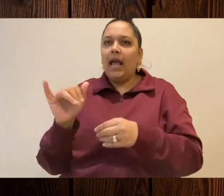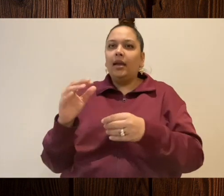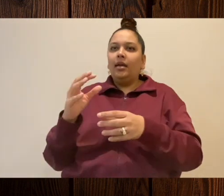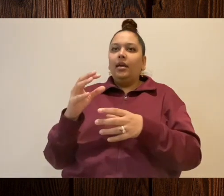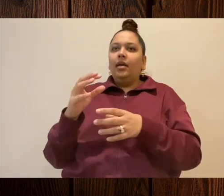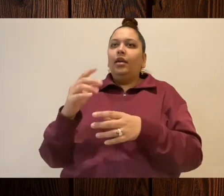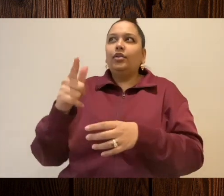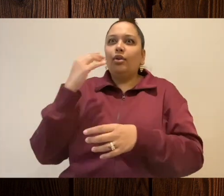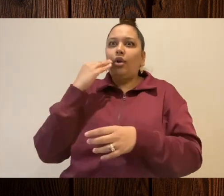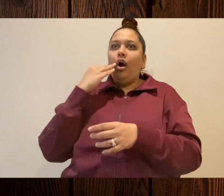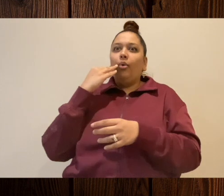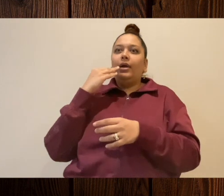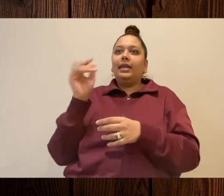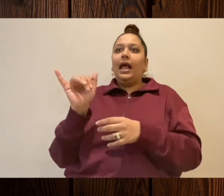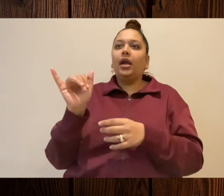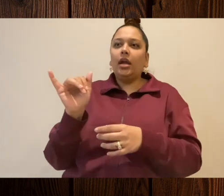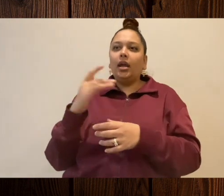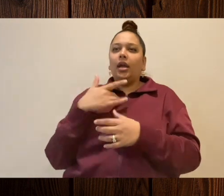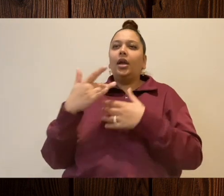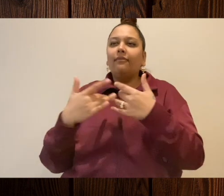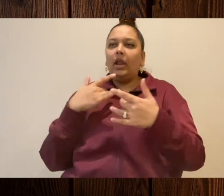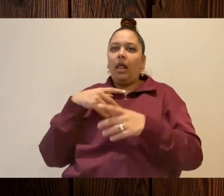can't get past the fact that I'm doing it on a keyboard. I don't